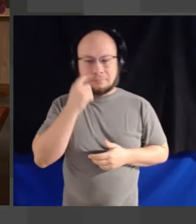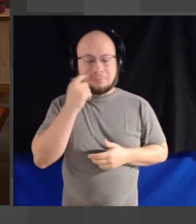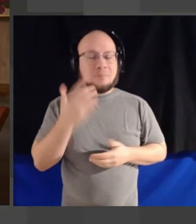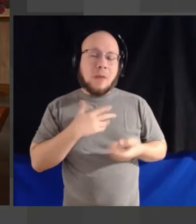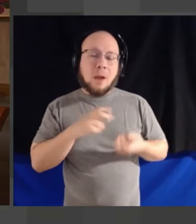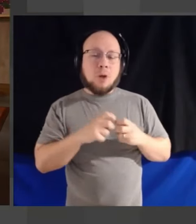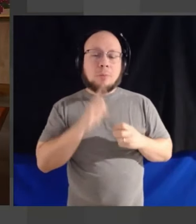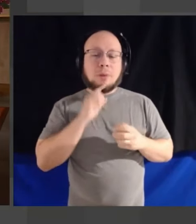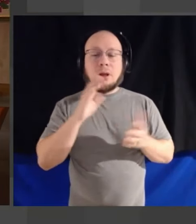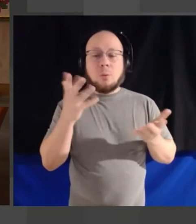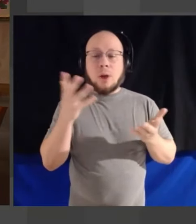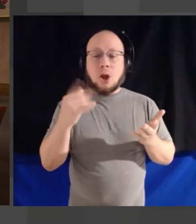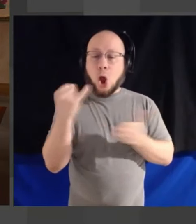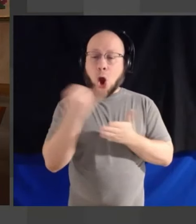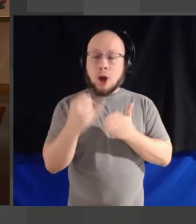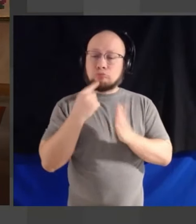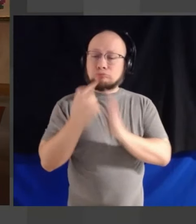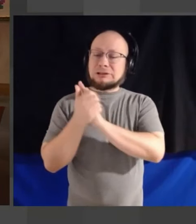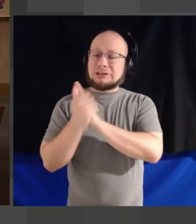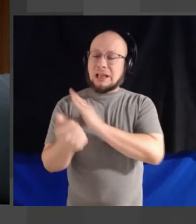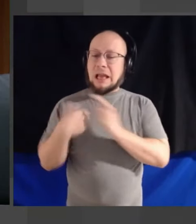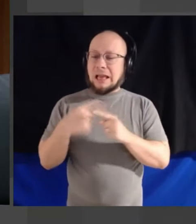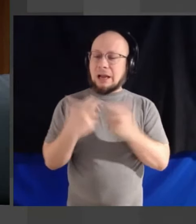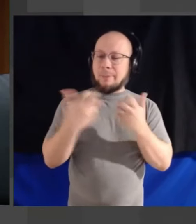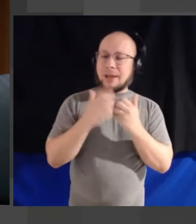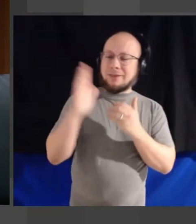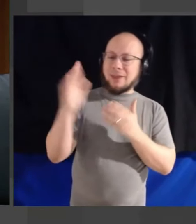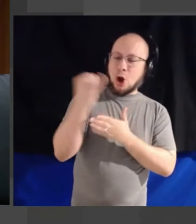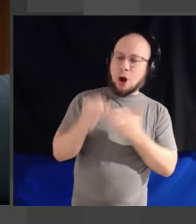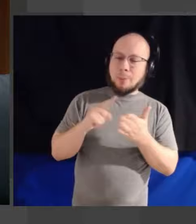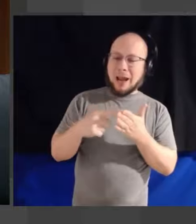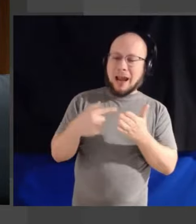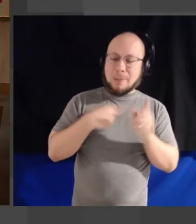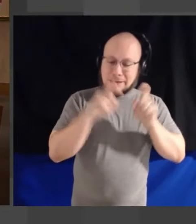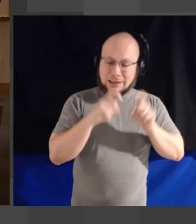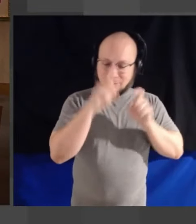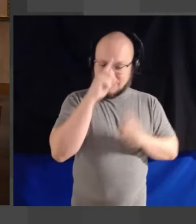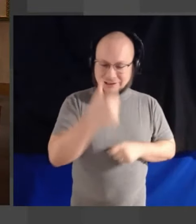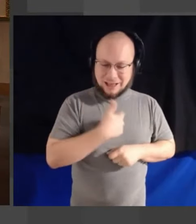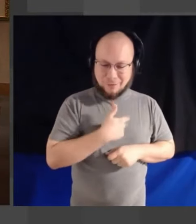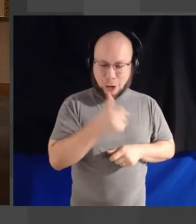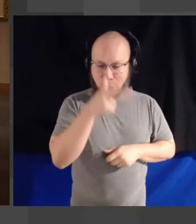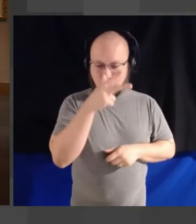DRAGON. I DIDN'T SAY IT WASN'T PRETTY.